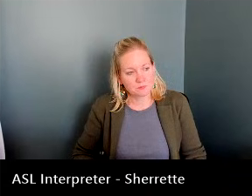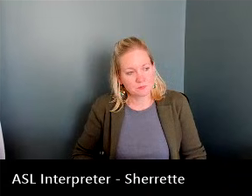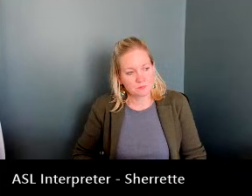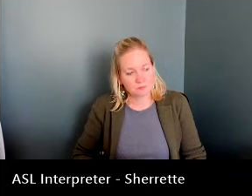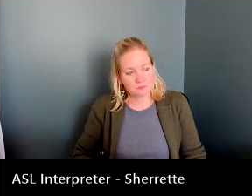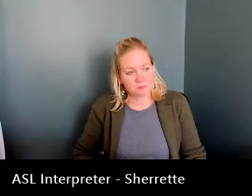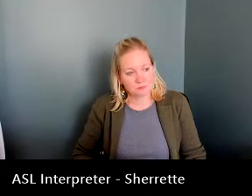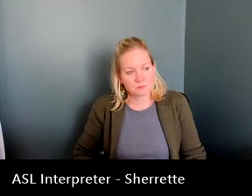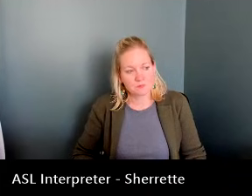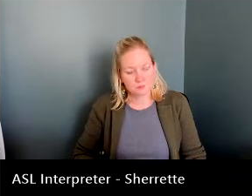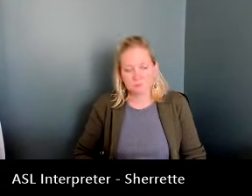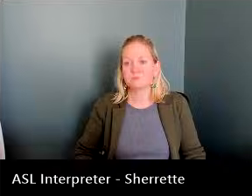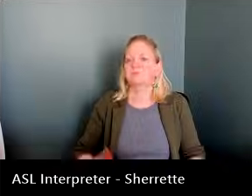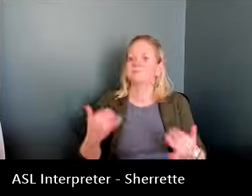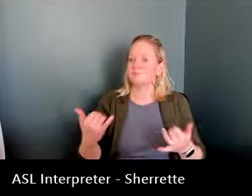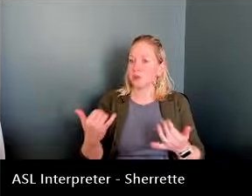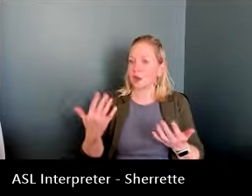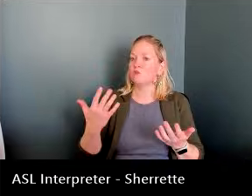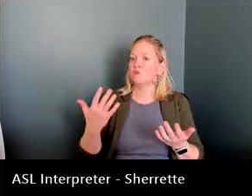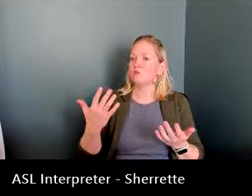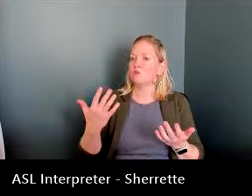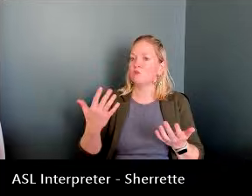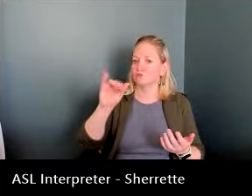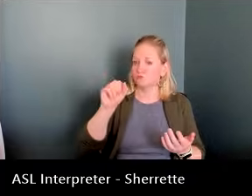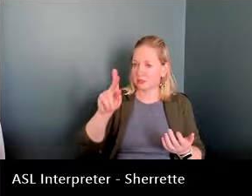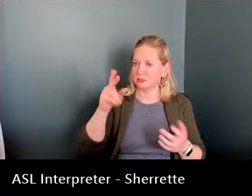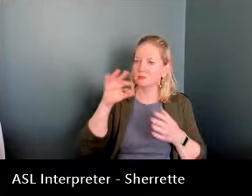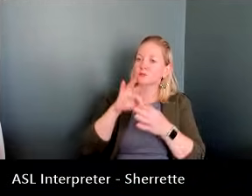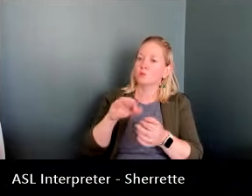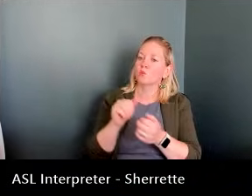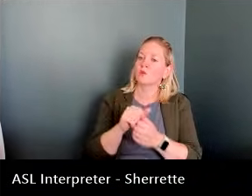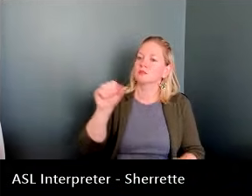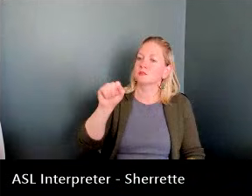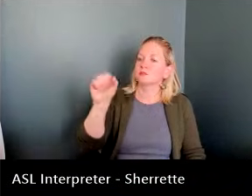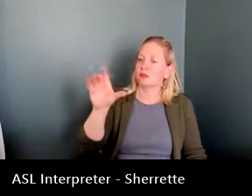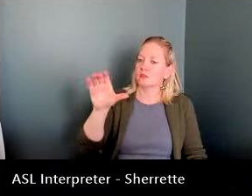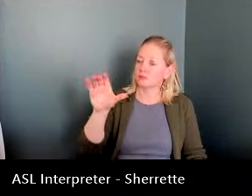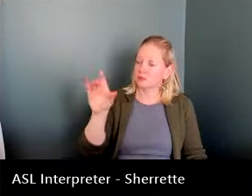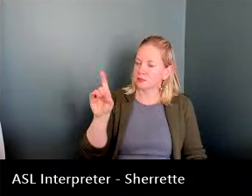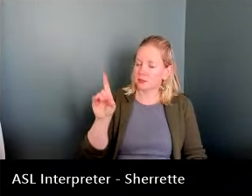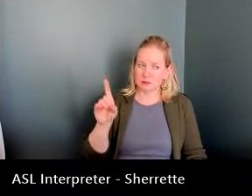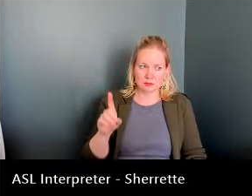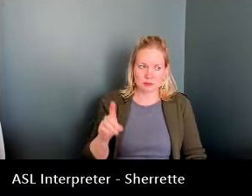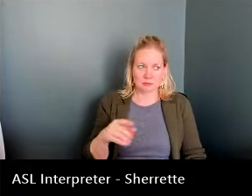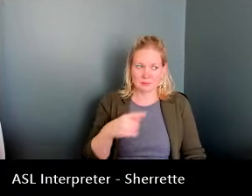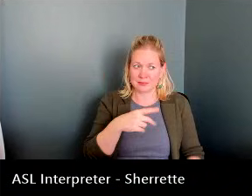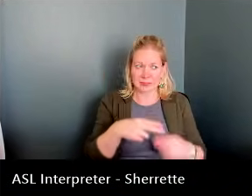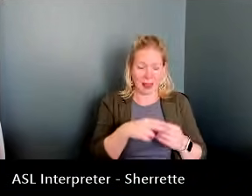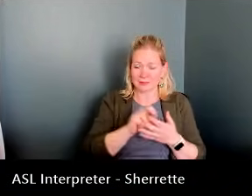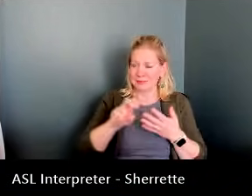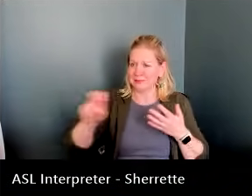sickle cell disease. Can you go backward, please? These slides have a mind of their own it seems.